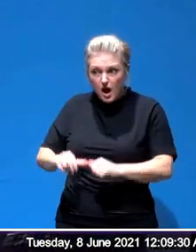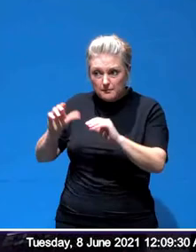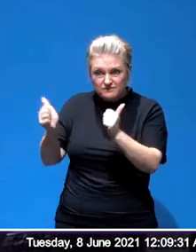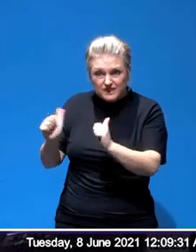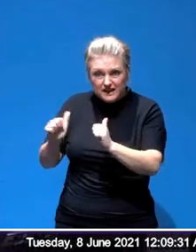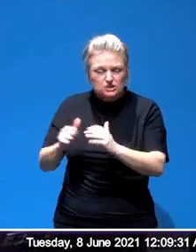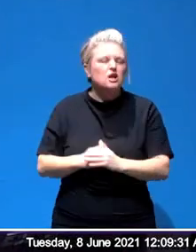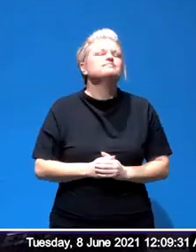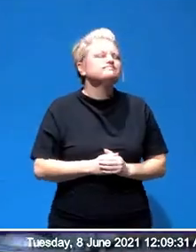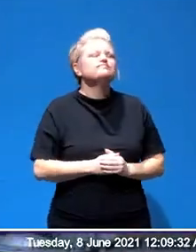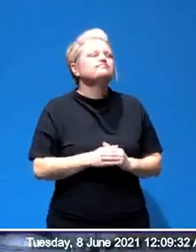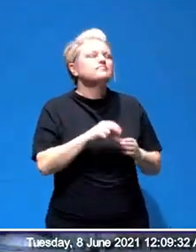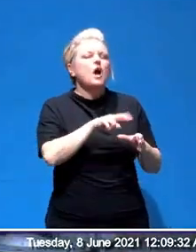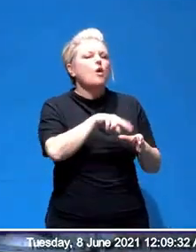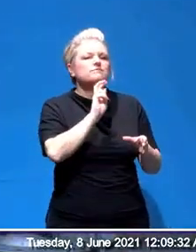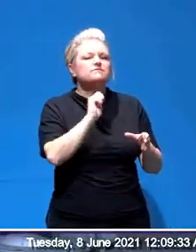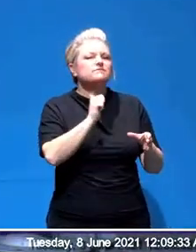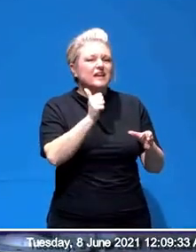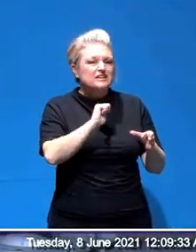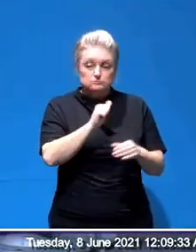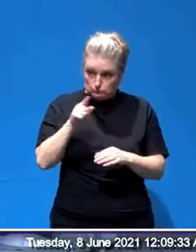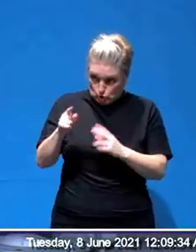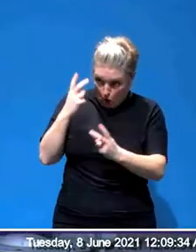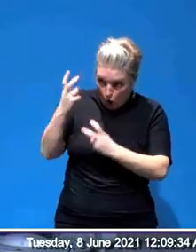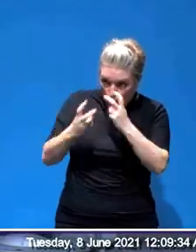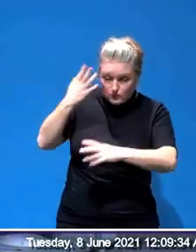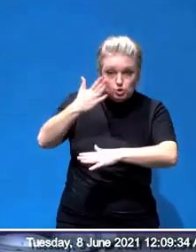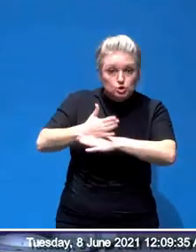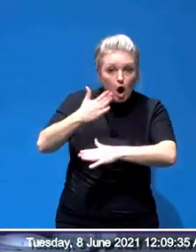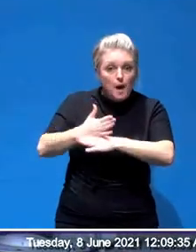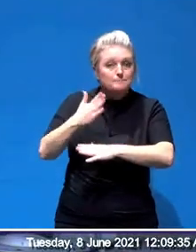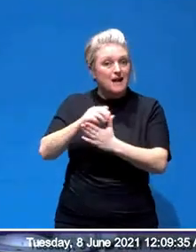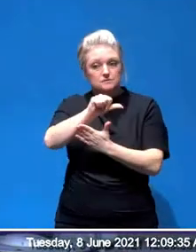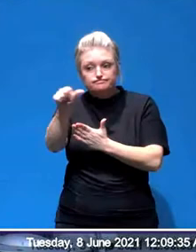You haven't sought to find some employment for him as an artist or a singer?